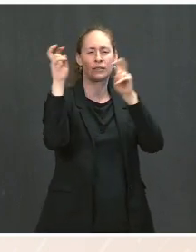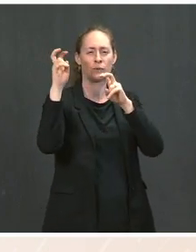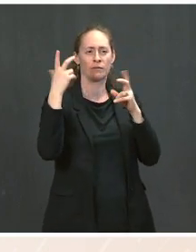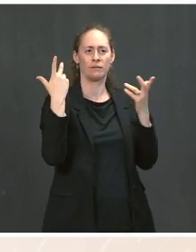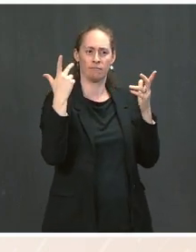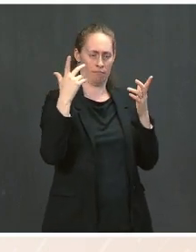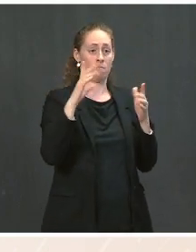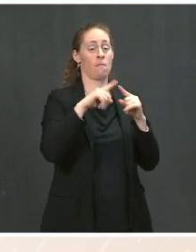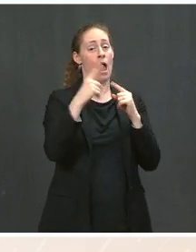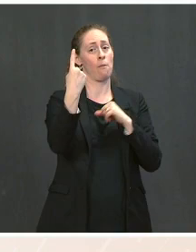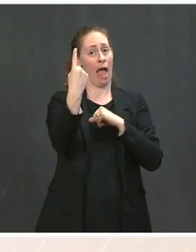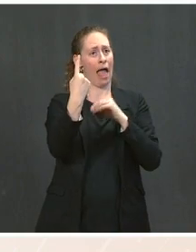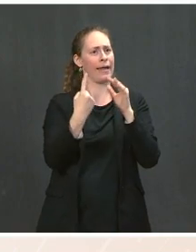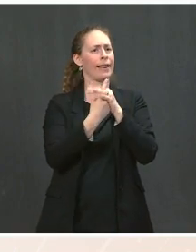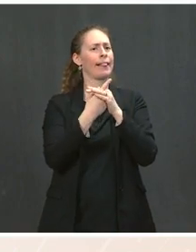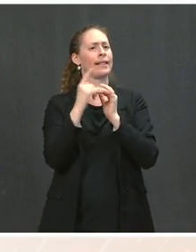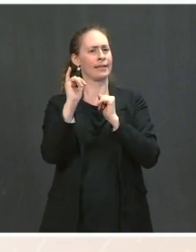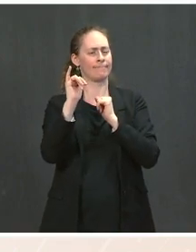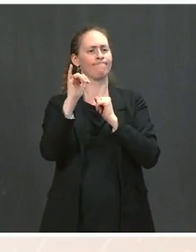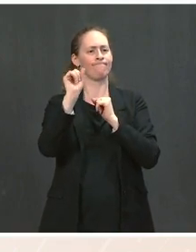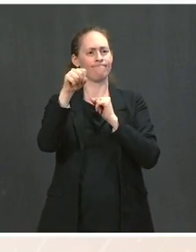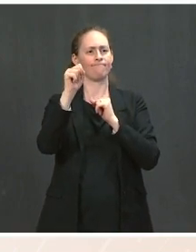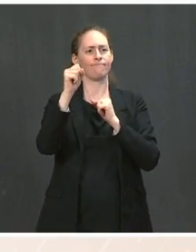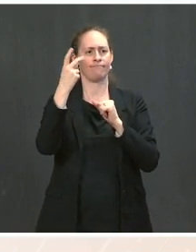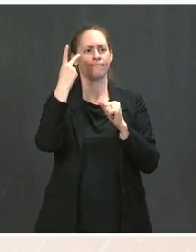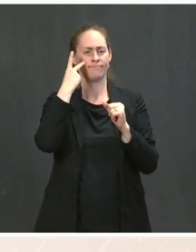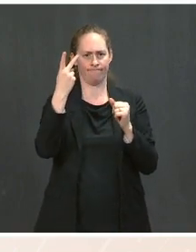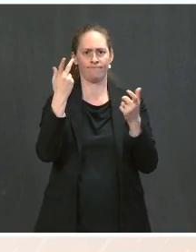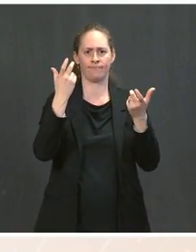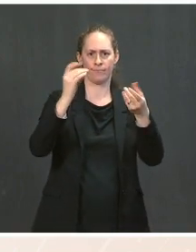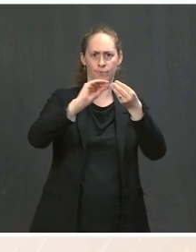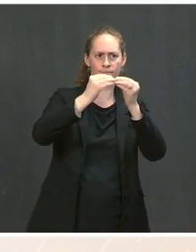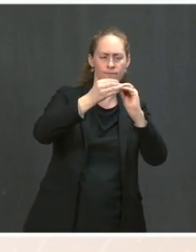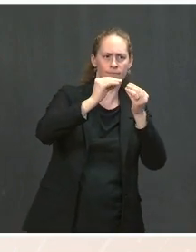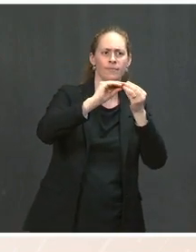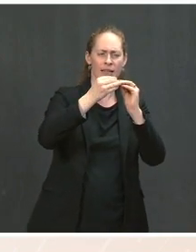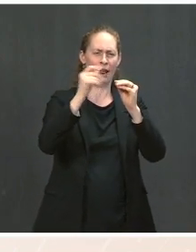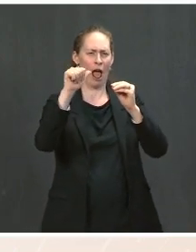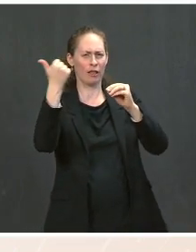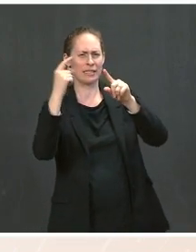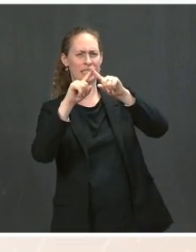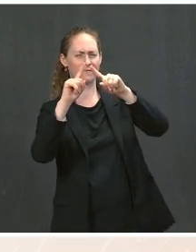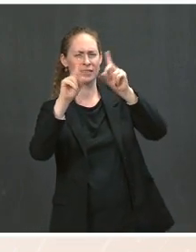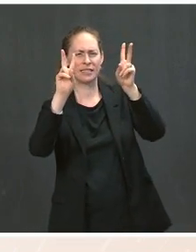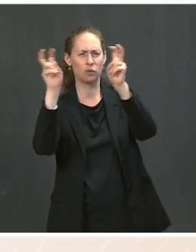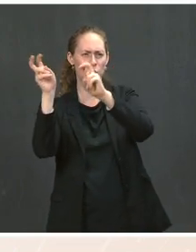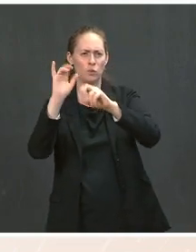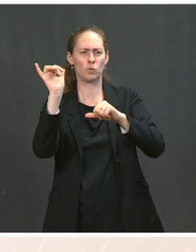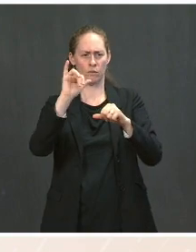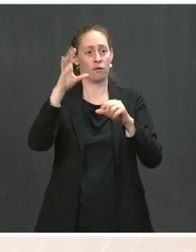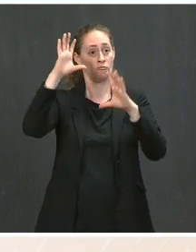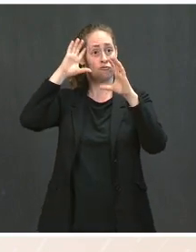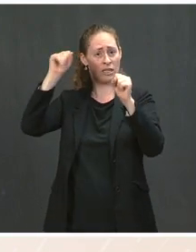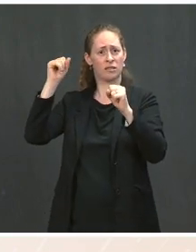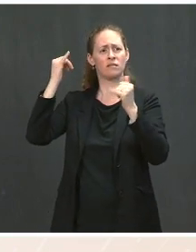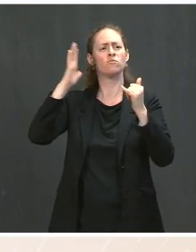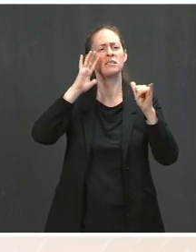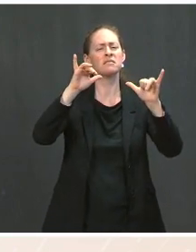but there are a number of other issues they'll look at. I'm sure the President will look forward to reviewing that report when it comes to his desk,